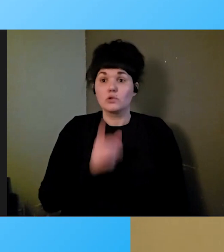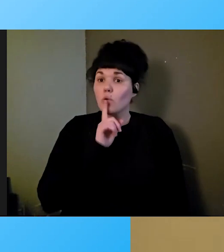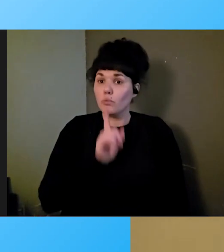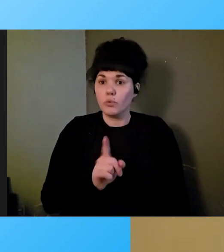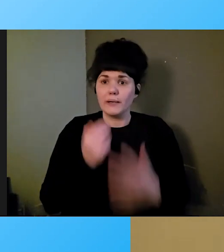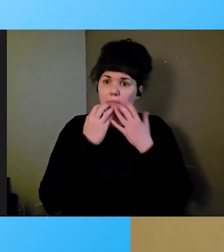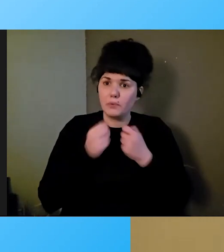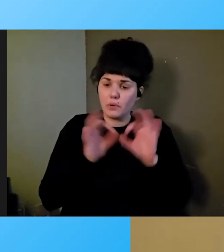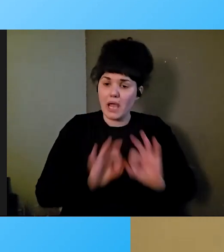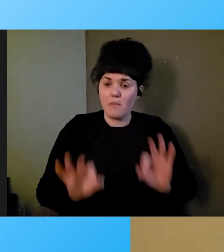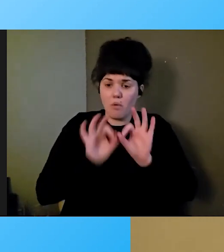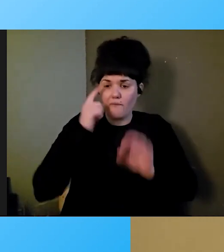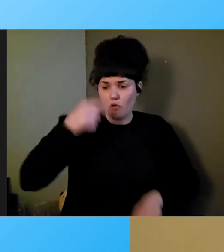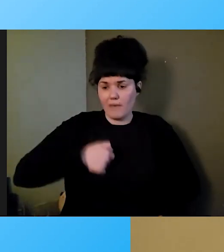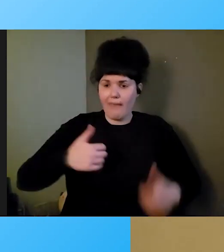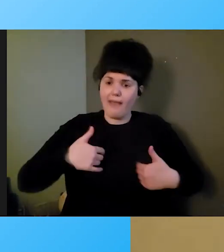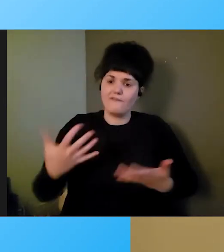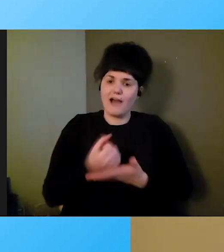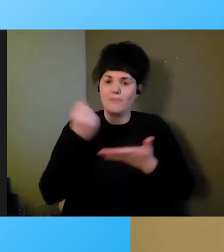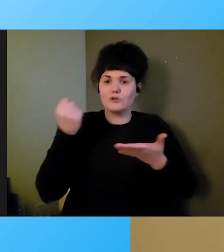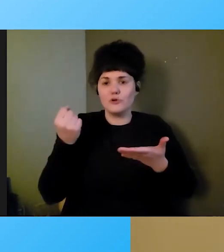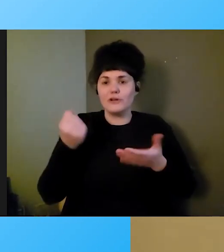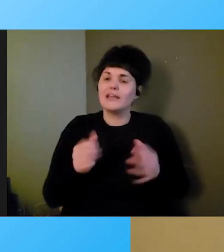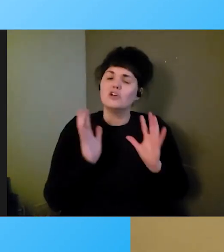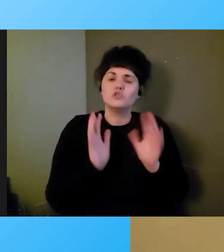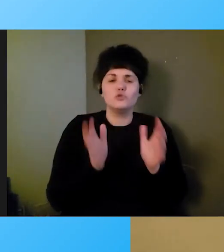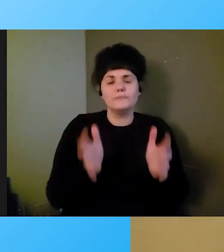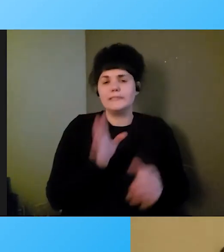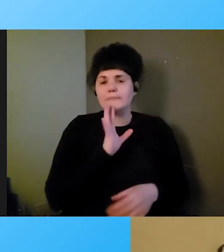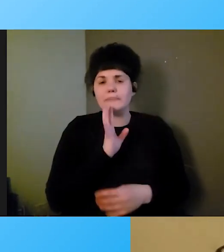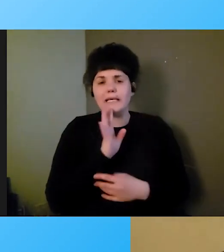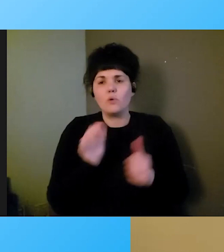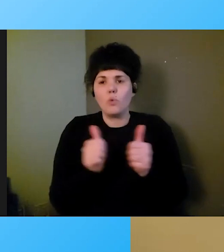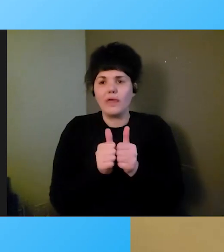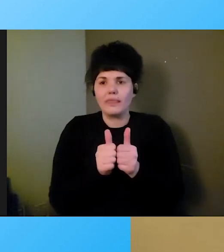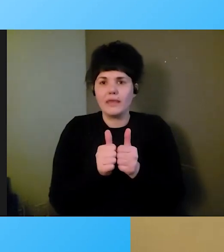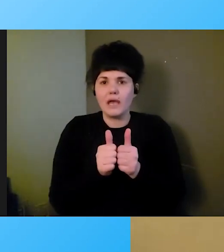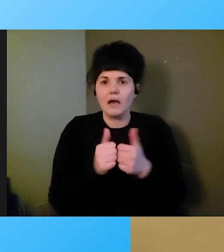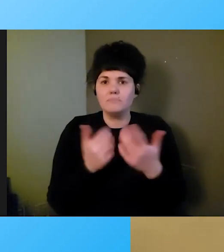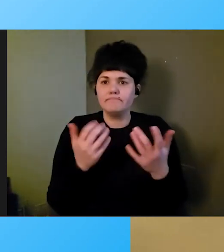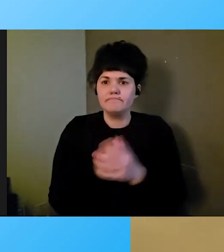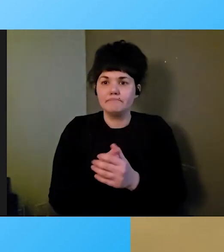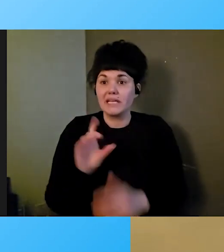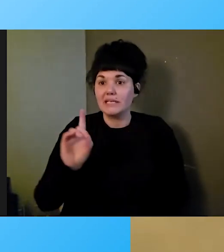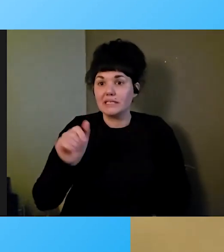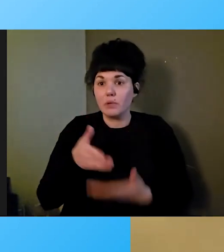opportunity to speak with the Disability Rights New York and